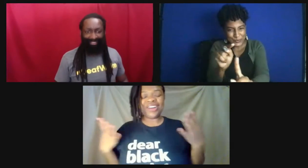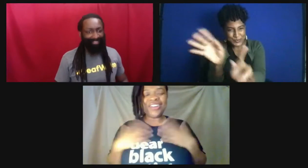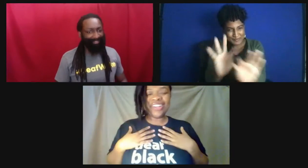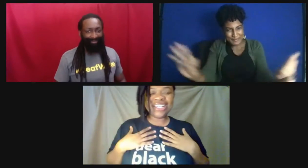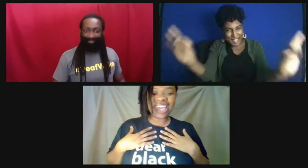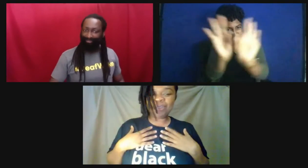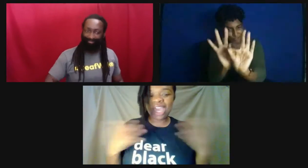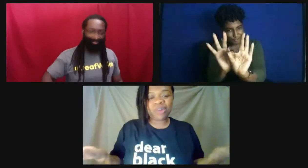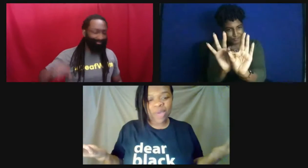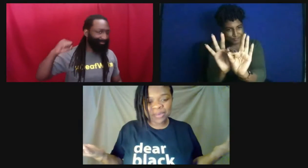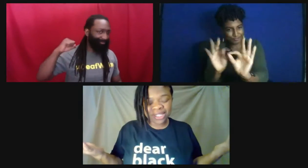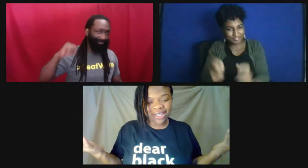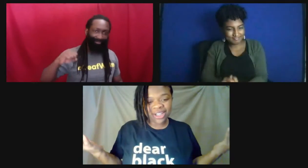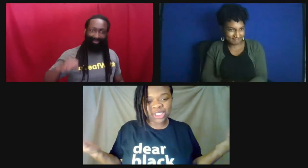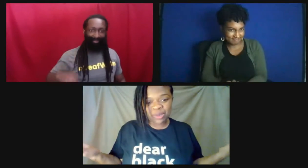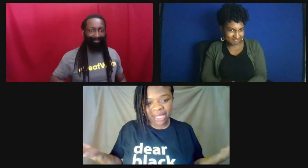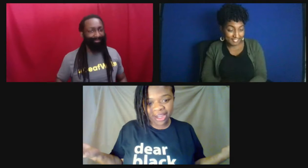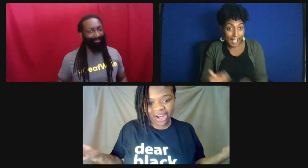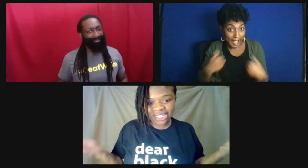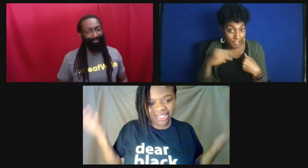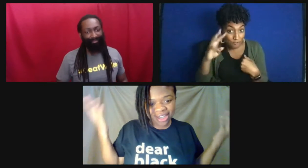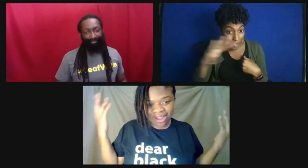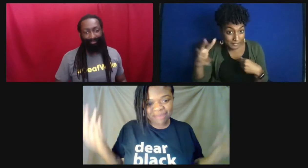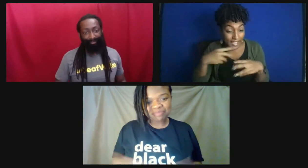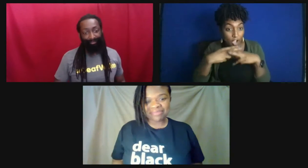So yeah, we have a website called, dearblackartist.com.